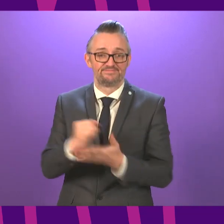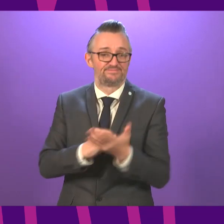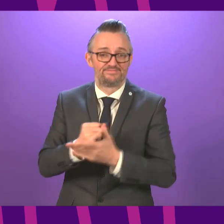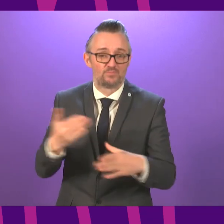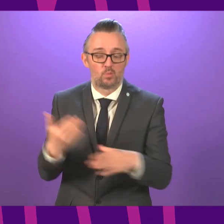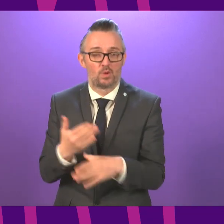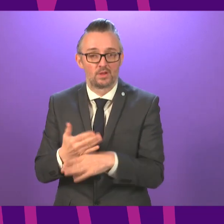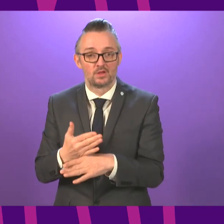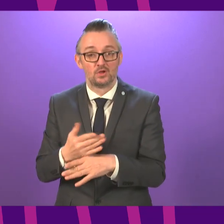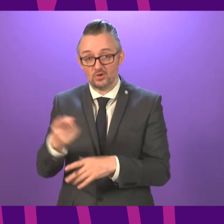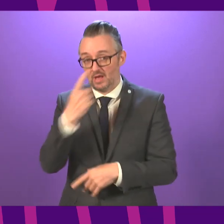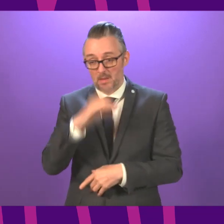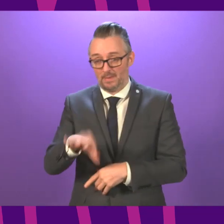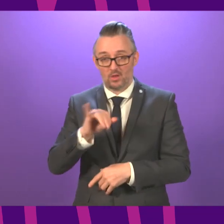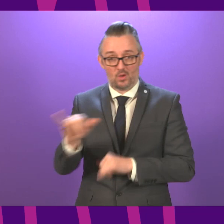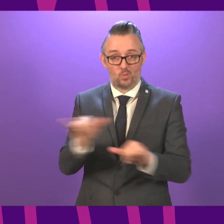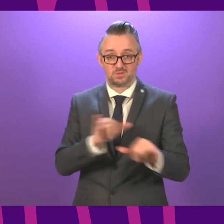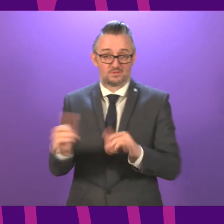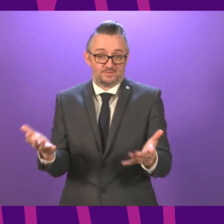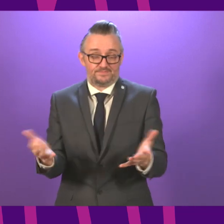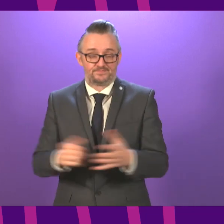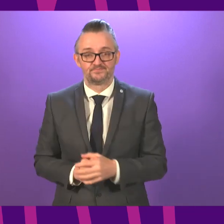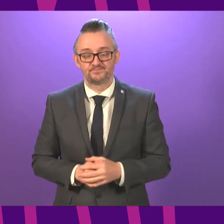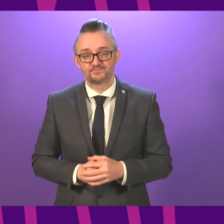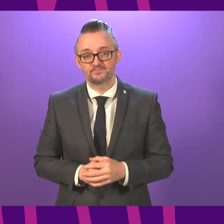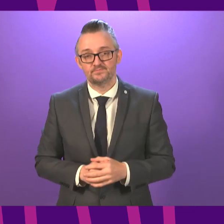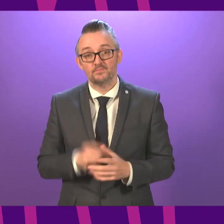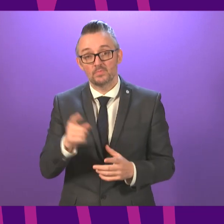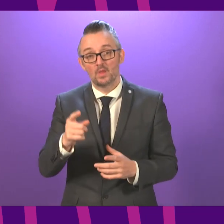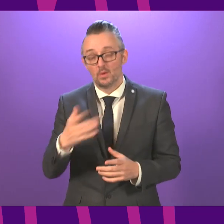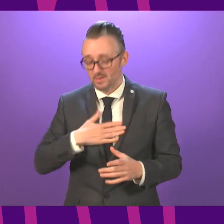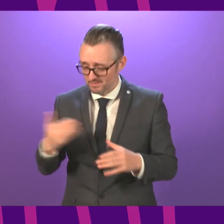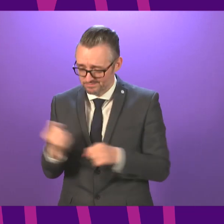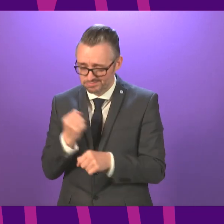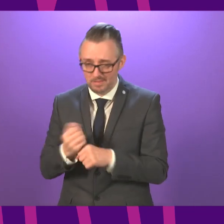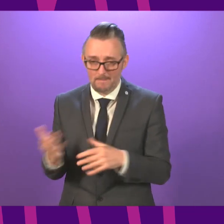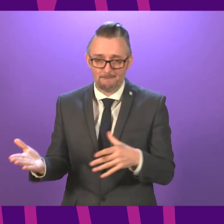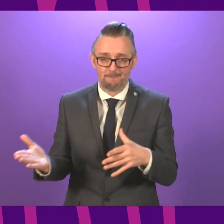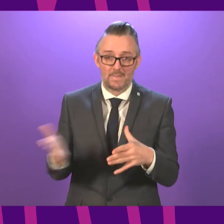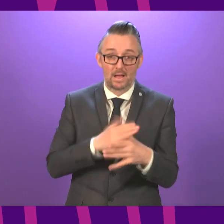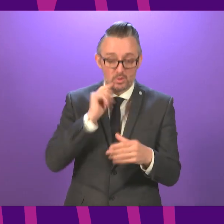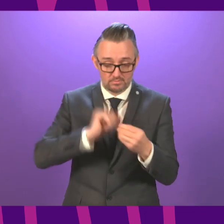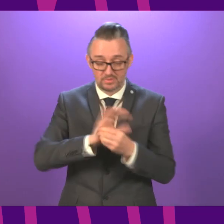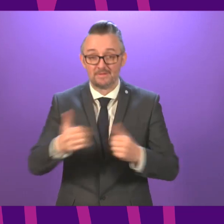I also accept that rebuilding is absolutely essential after the pandemic. It is wrong to